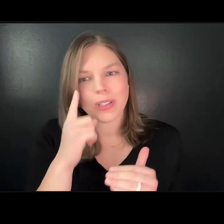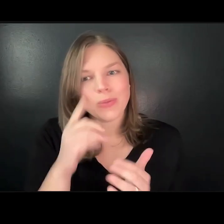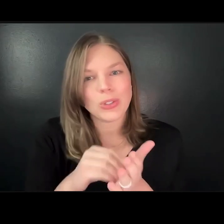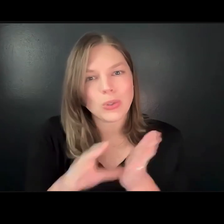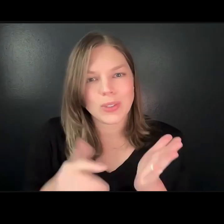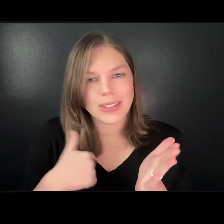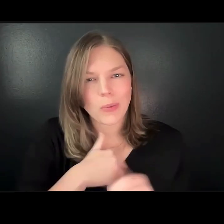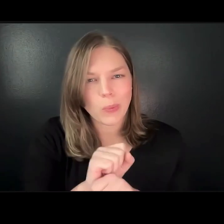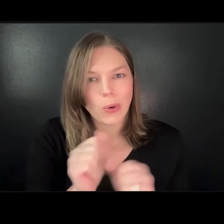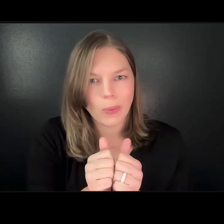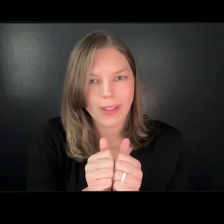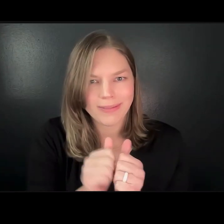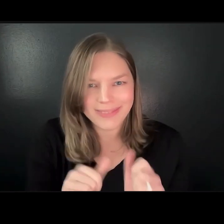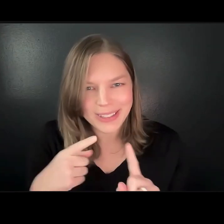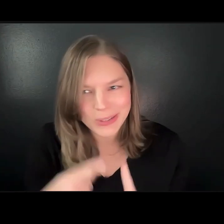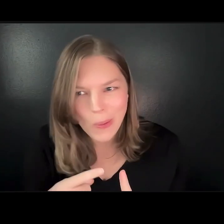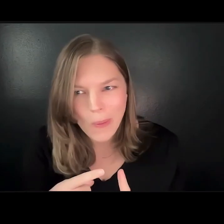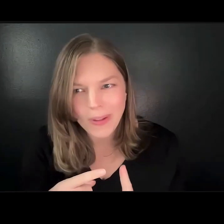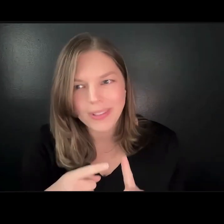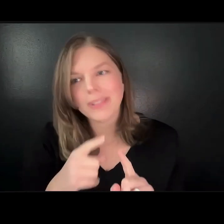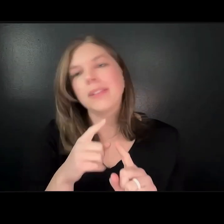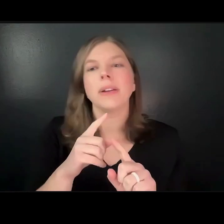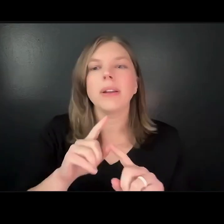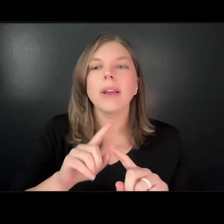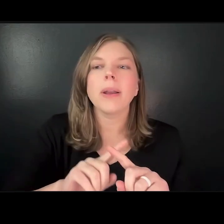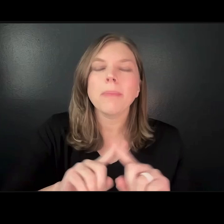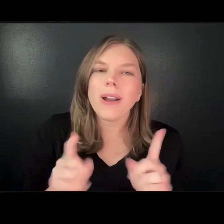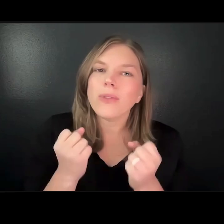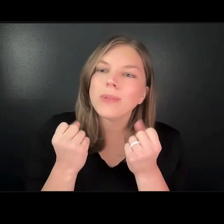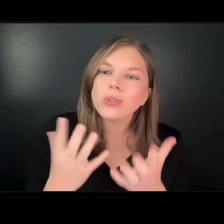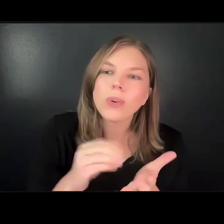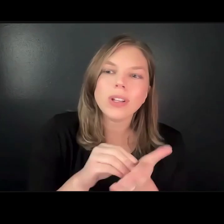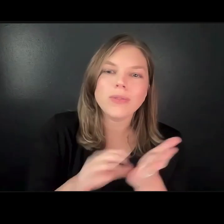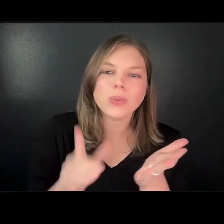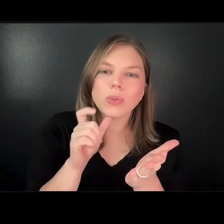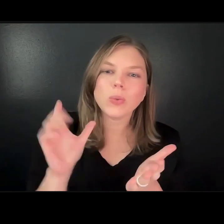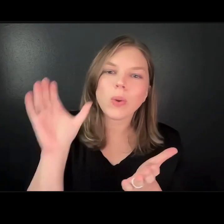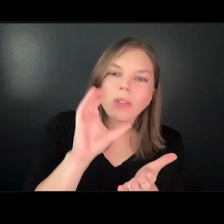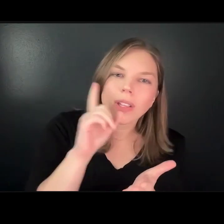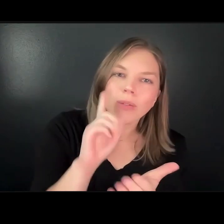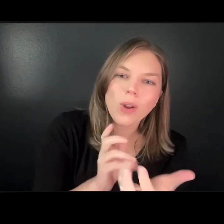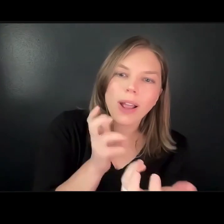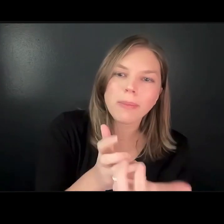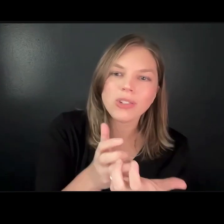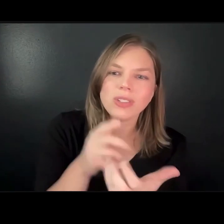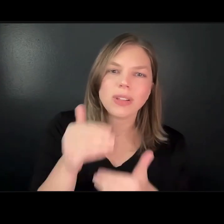in an equitable experience for the students that we work with, or at least that's our goal. But, we have noticed that the majority of students